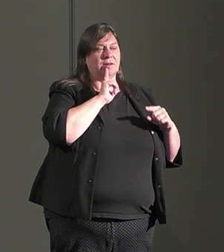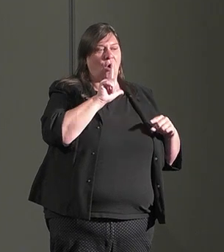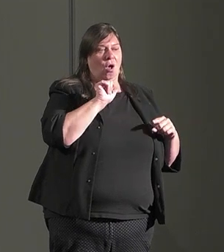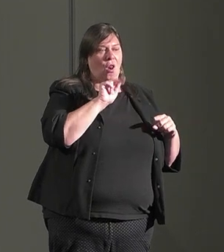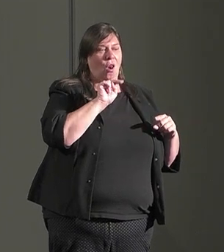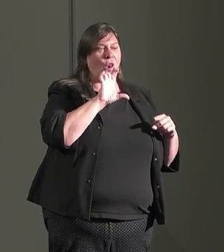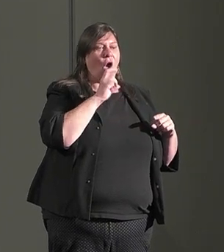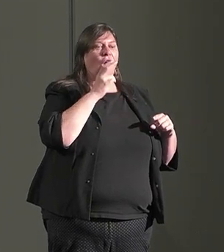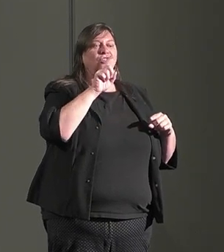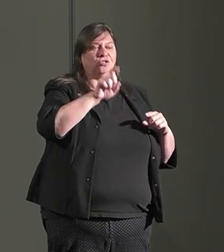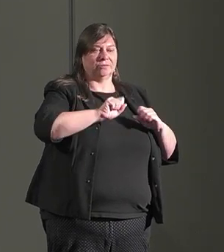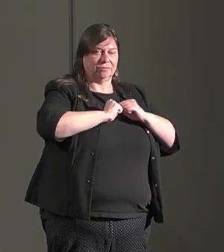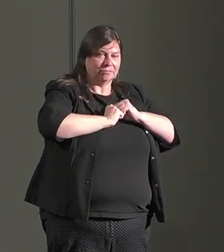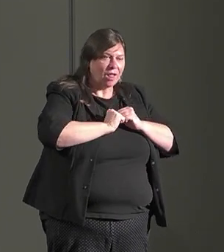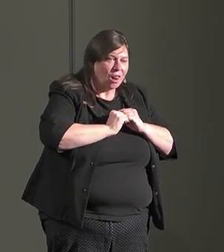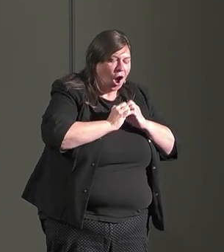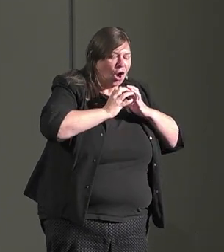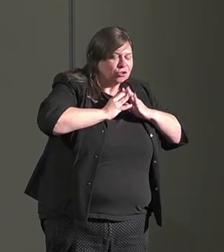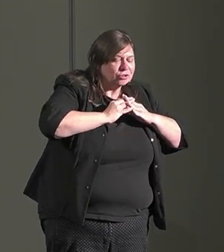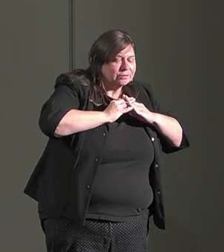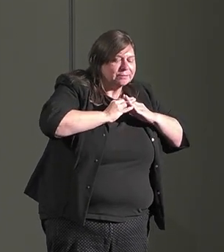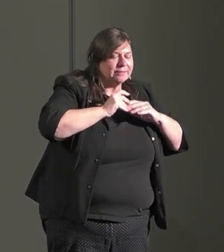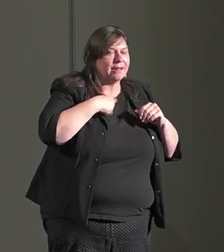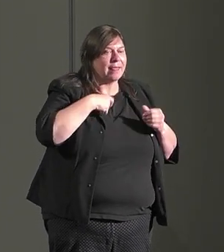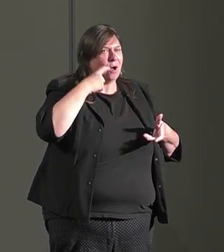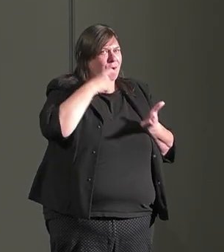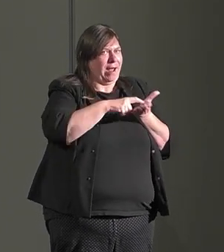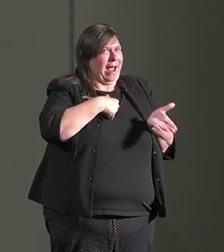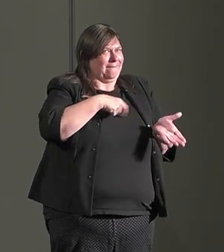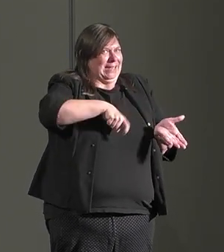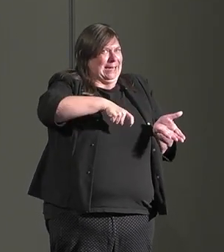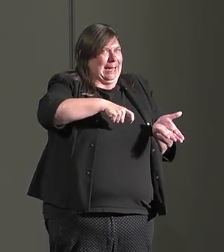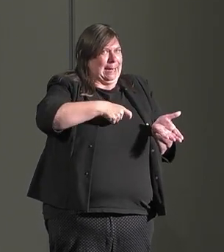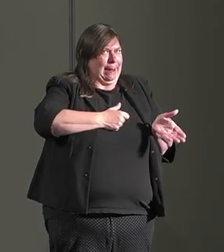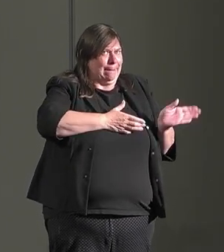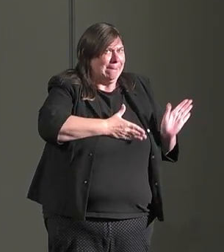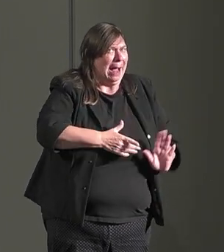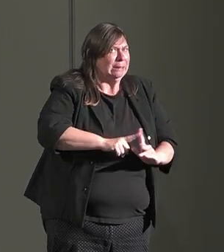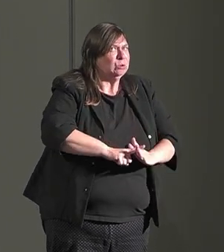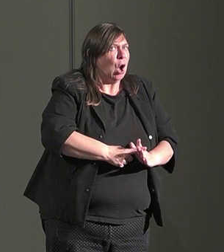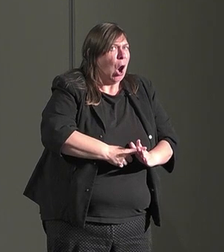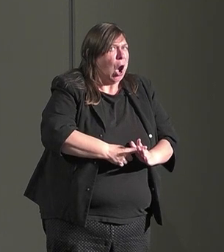Where an organization has recognized need planning has been initiated but activities